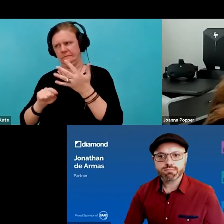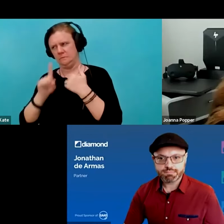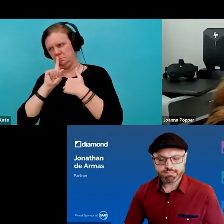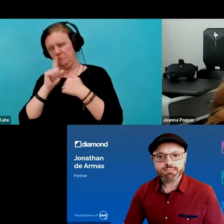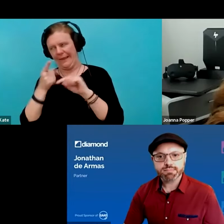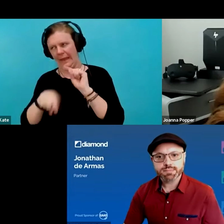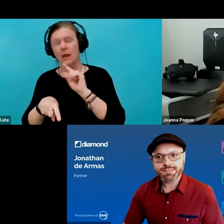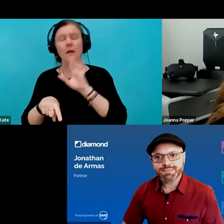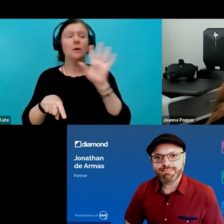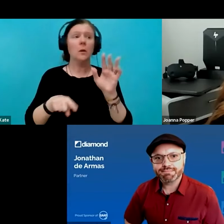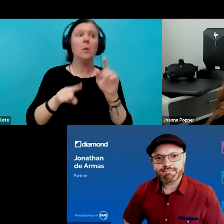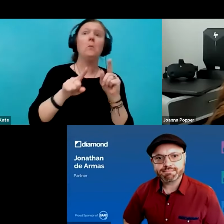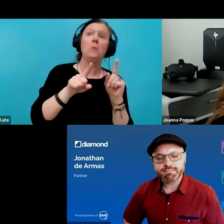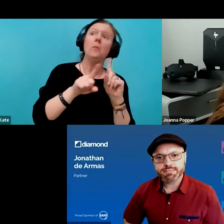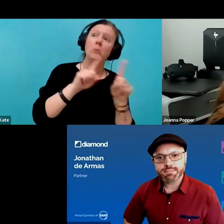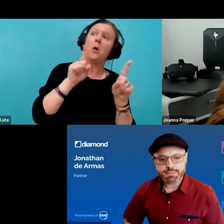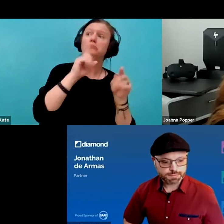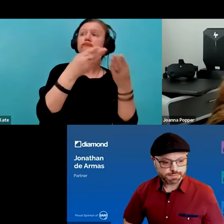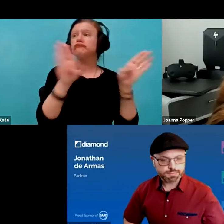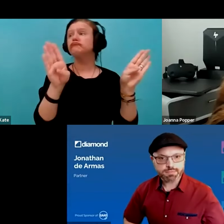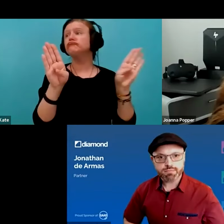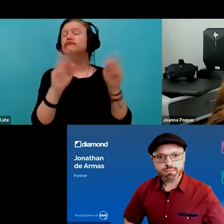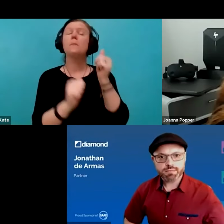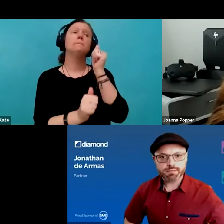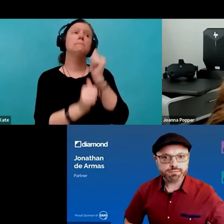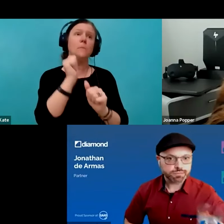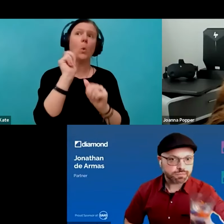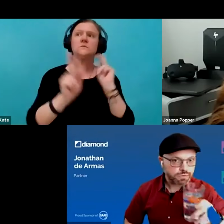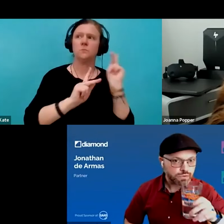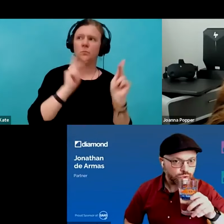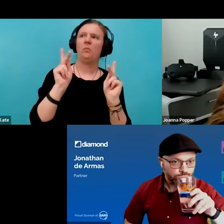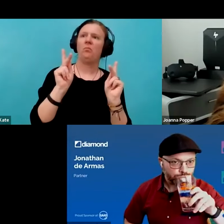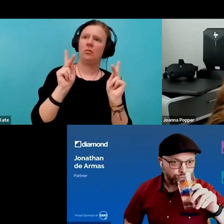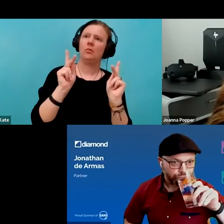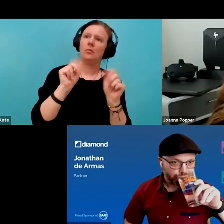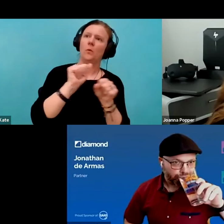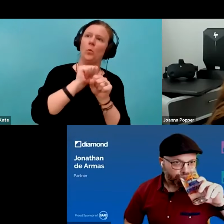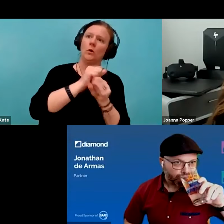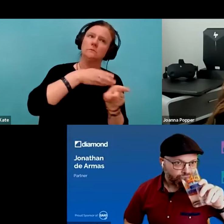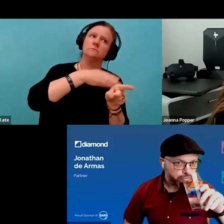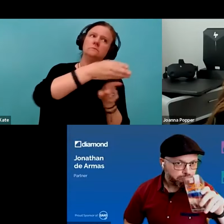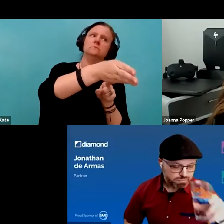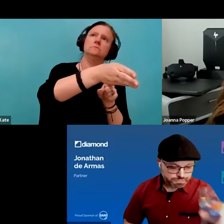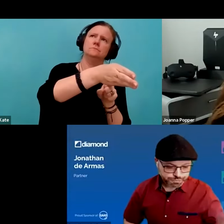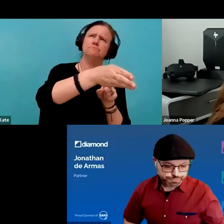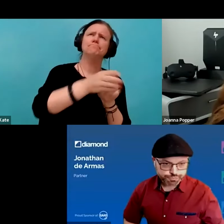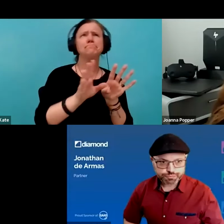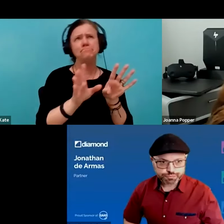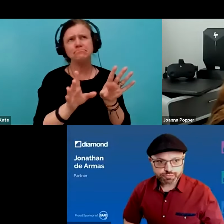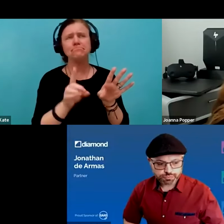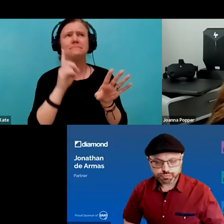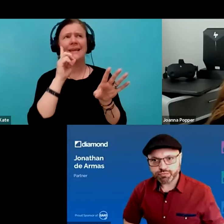I will say that most of that. Generally, most people Joanna Popper: working in this field, I think, and most of the big tech companies